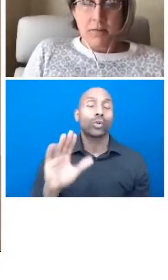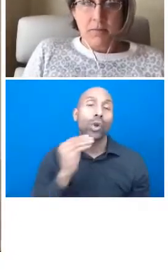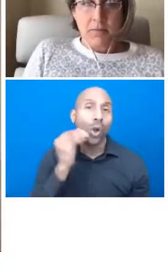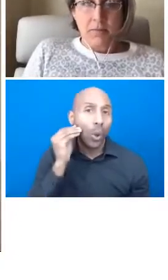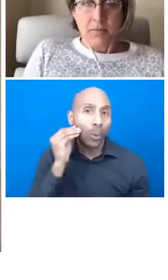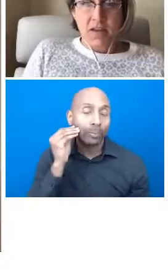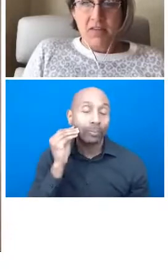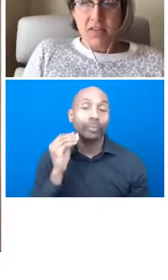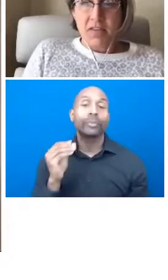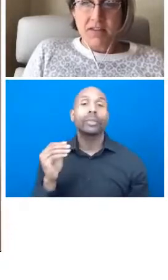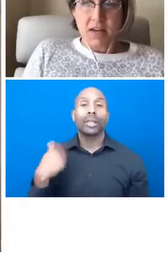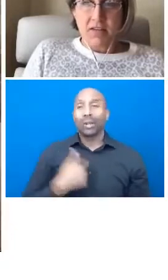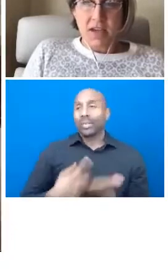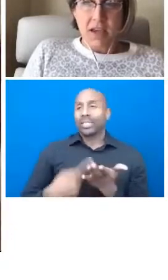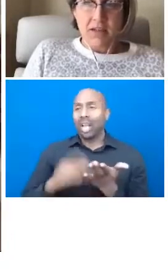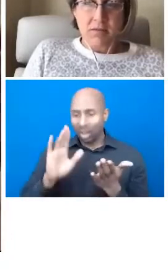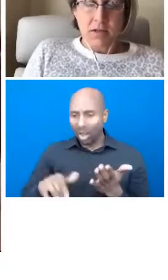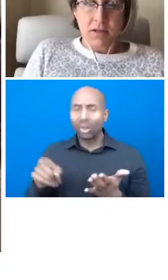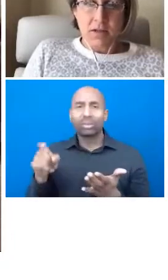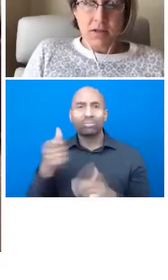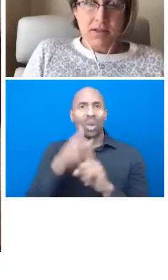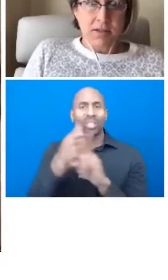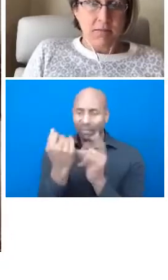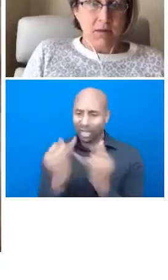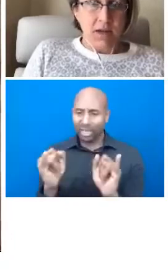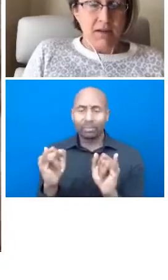bootstraps. That's not the system we have in place.